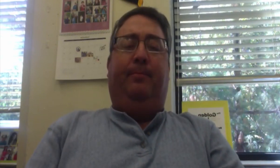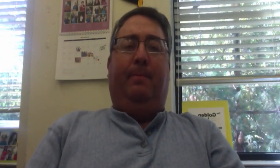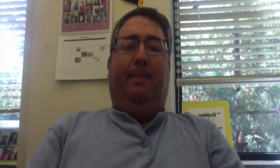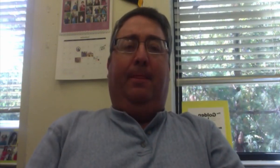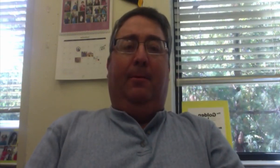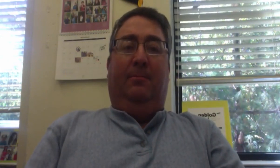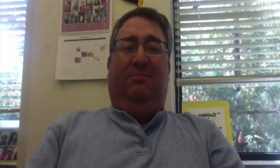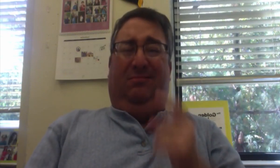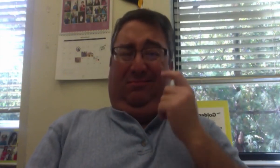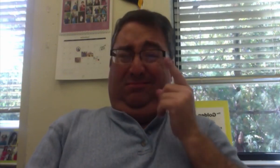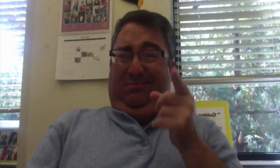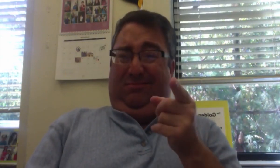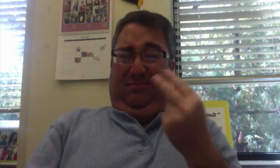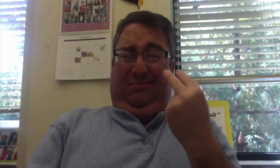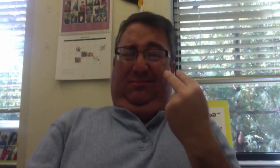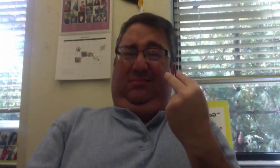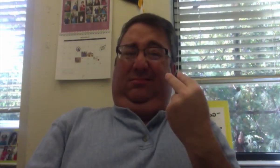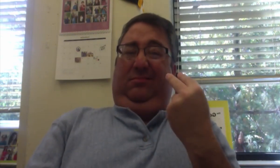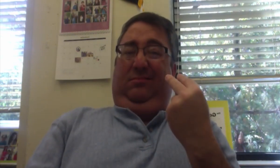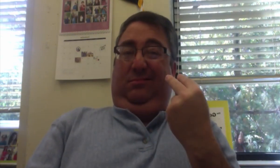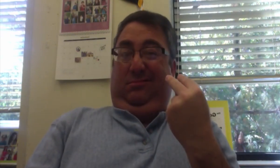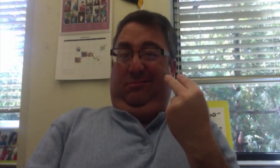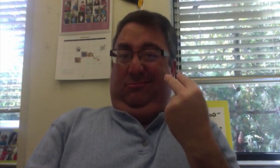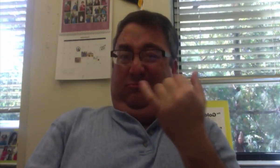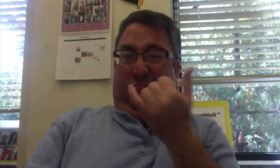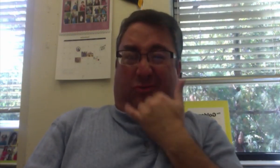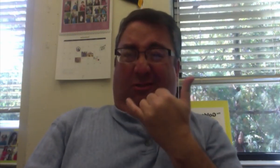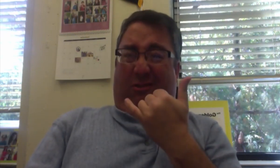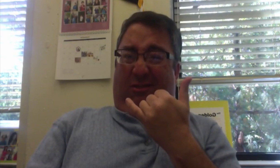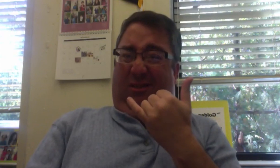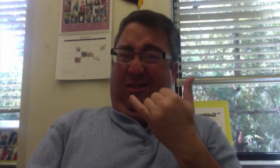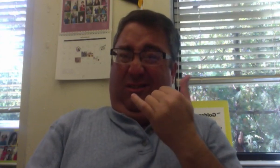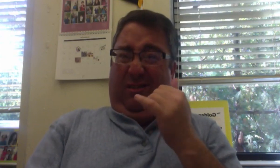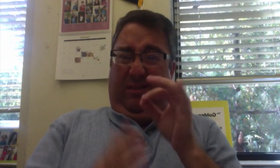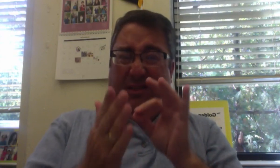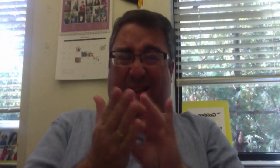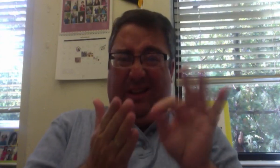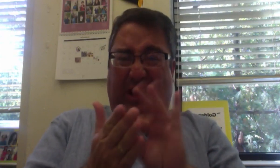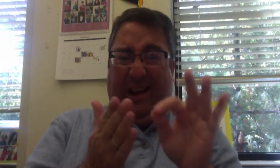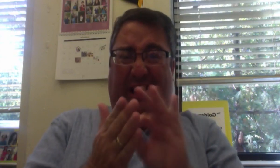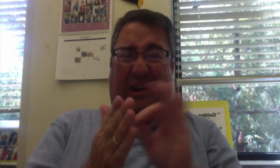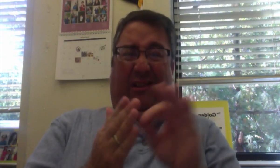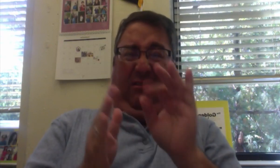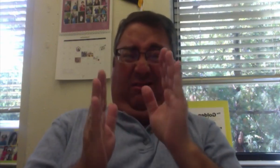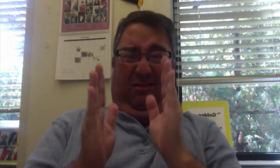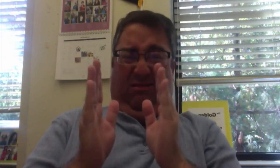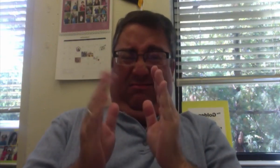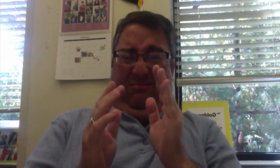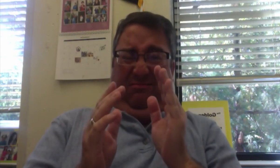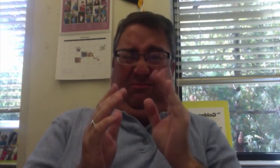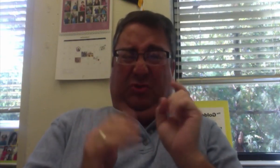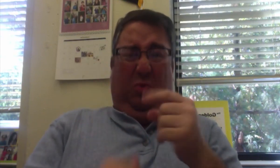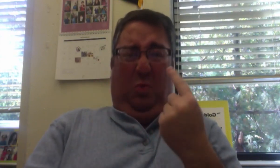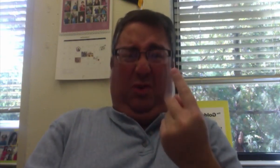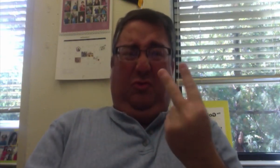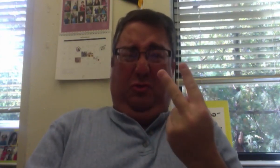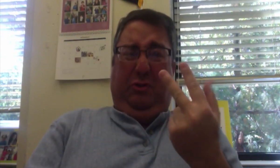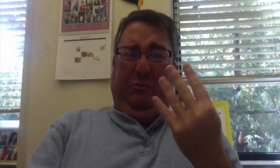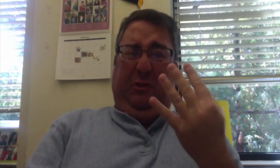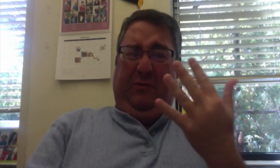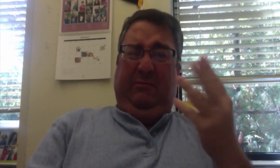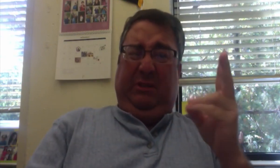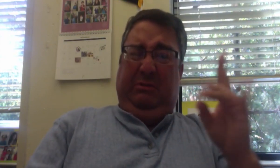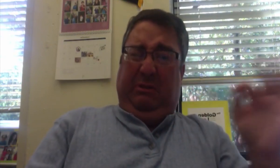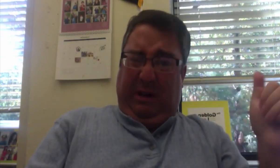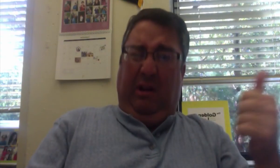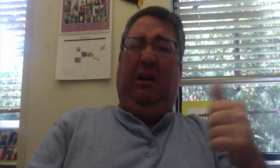You're looking at me weirdly for counting wrong -- it should be "1, 2, 3, 4, 5, 6, 7, 8, 9, 10"